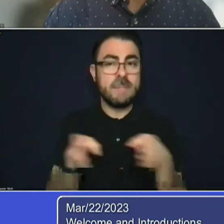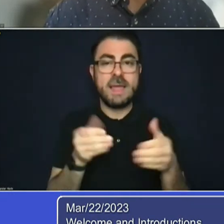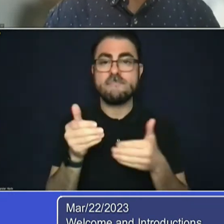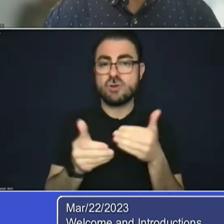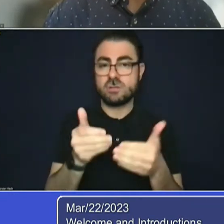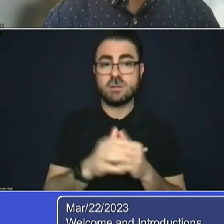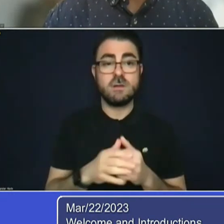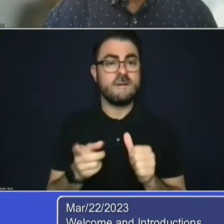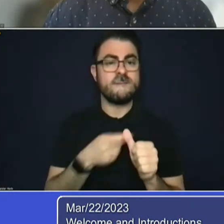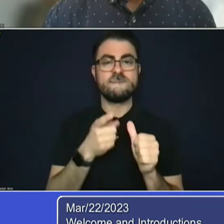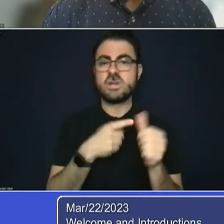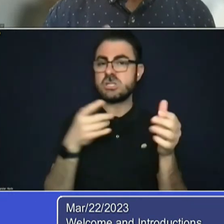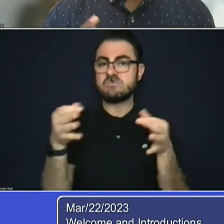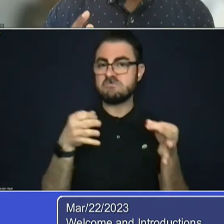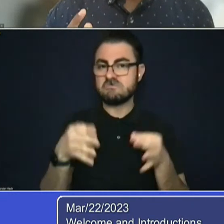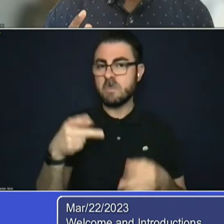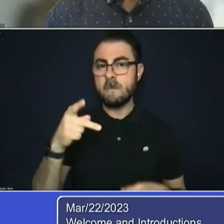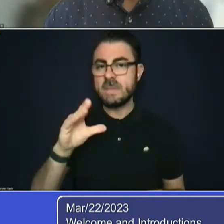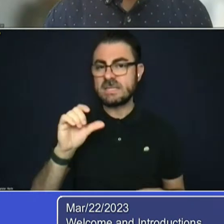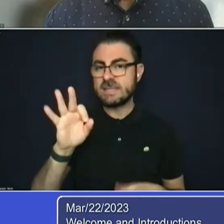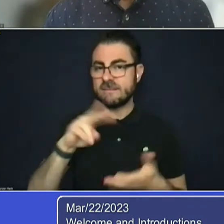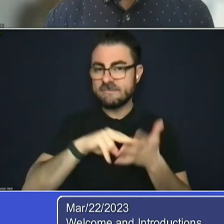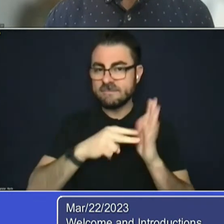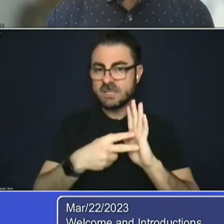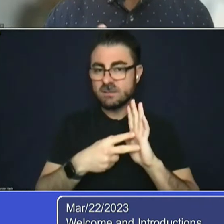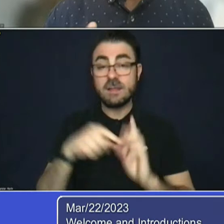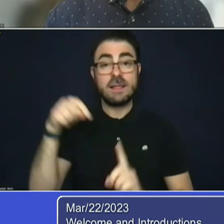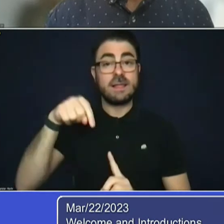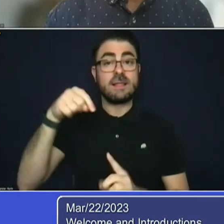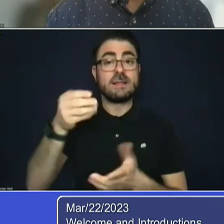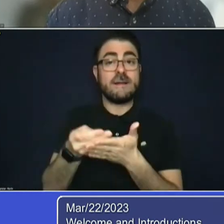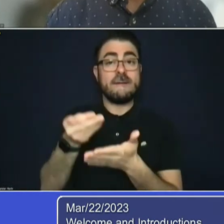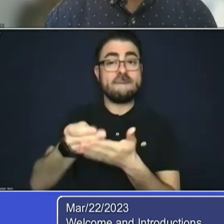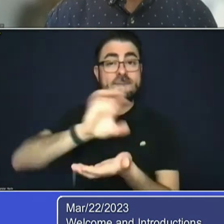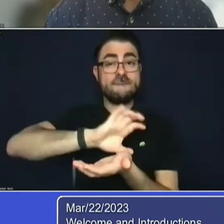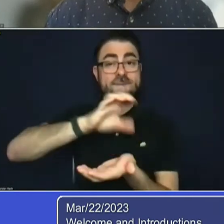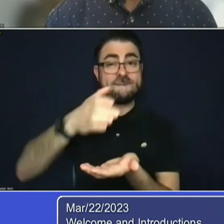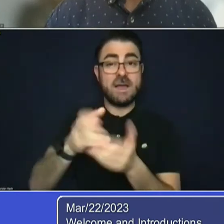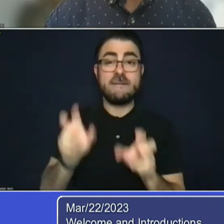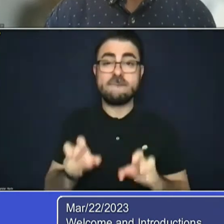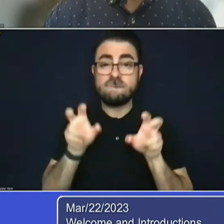OVERVIEW. FIRST, WE WANT TO ORIENT YOU TO WHAT THE PORTLAND CLEAN ENERGY